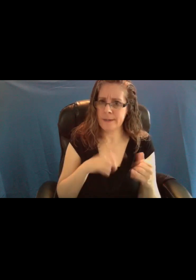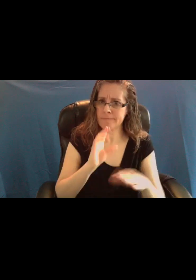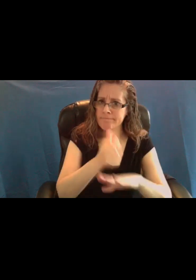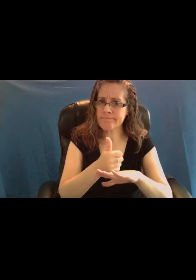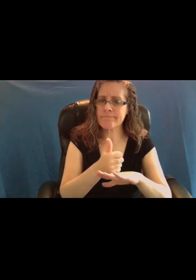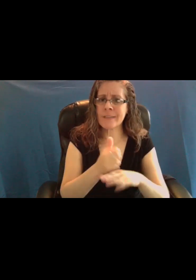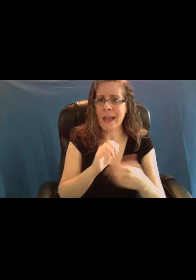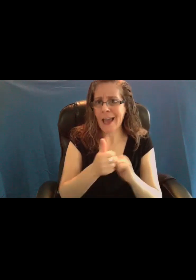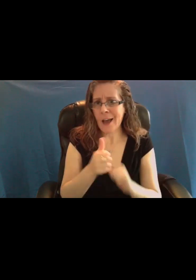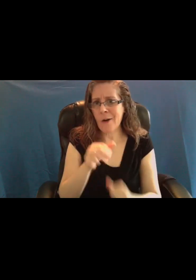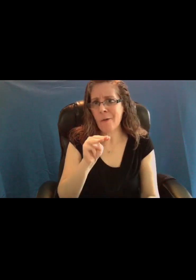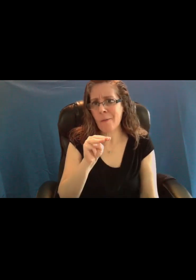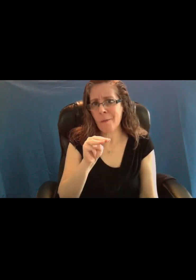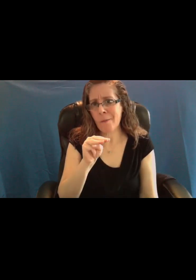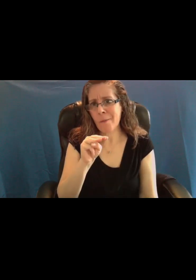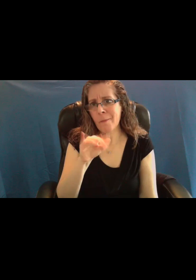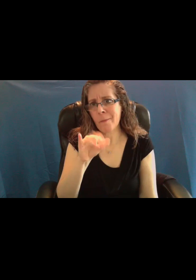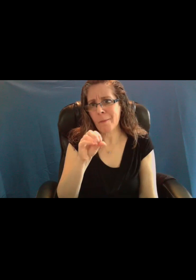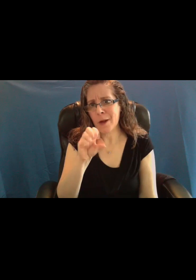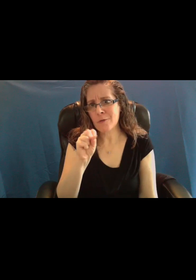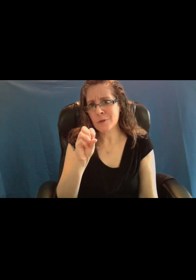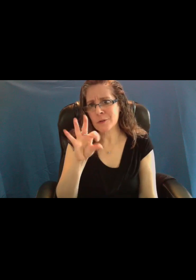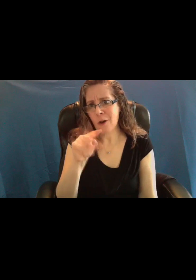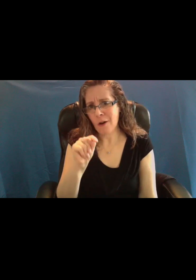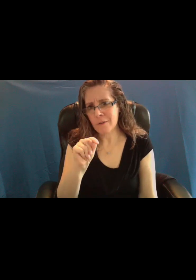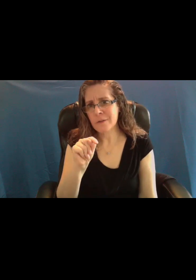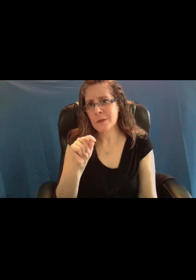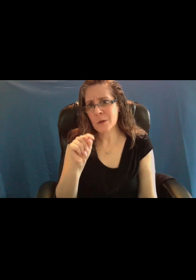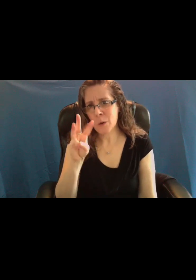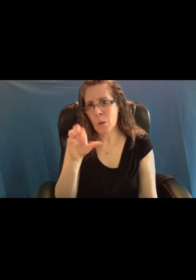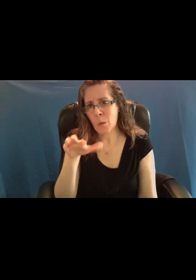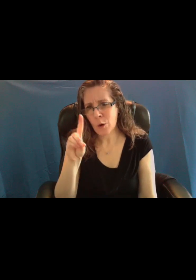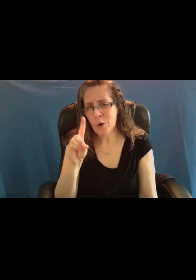Word. It explains the basics of accessibility principles. The concepts